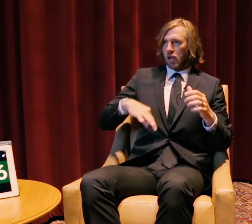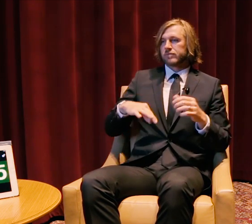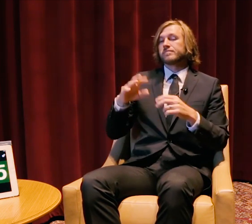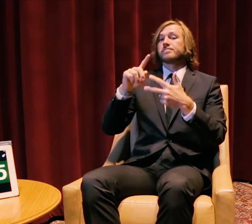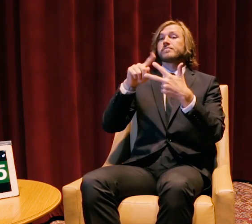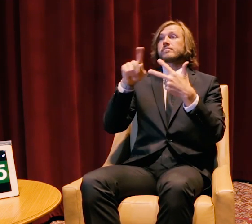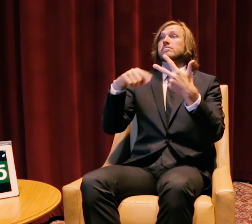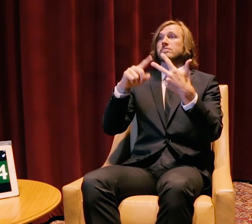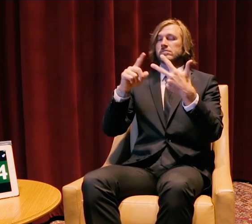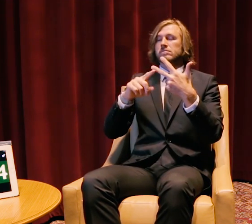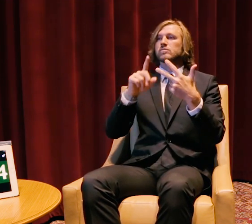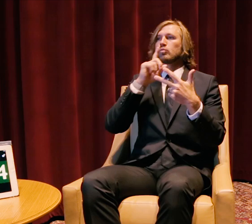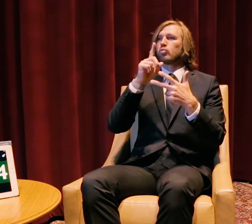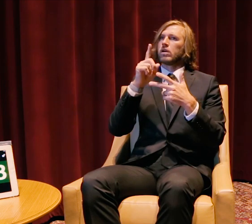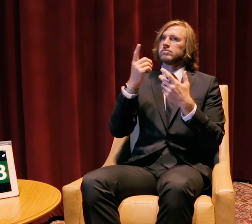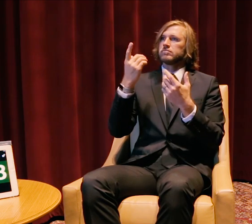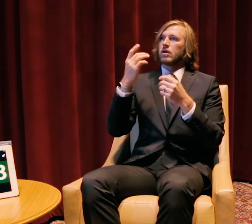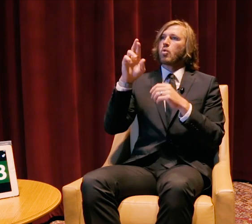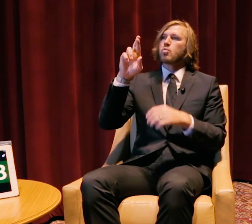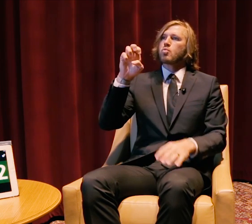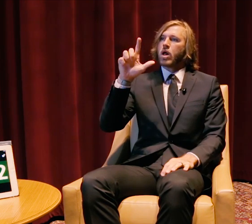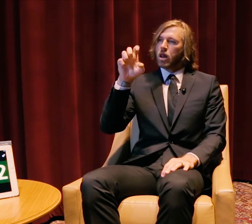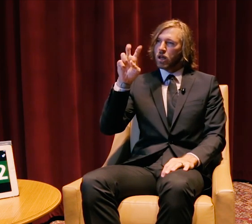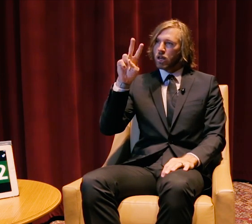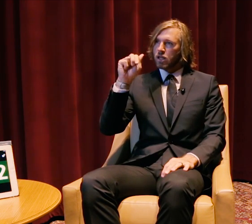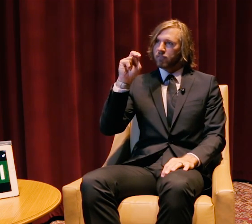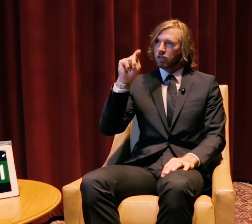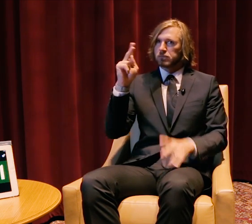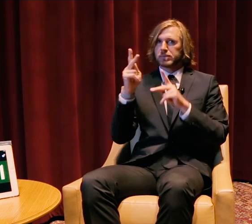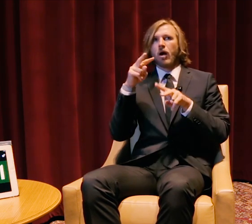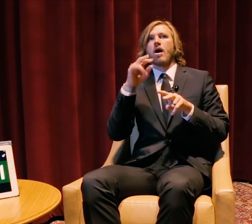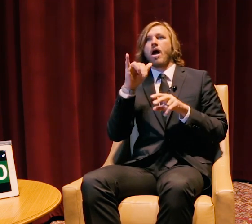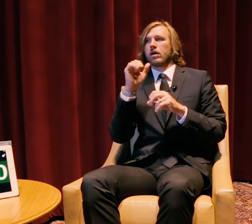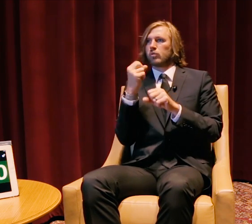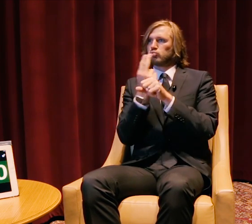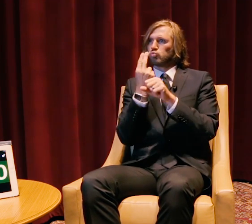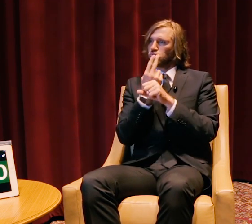The third thing is really to be relevant. And that's something that we talk